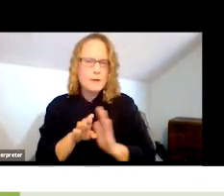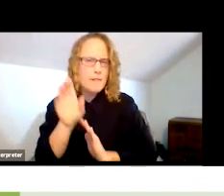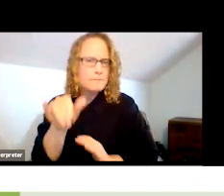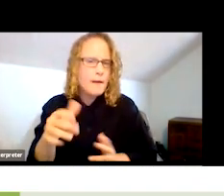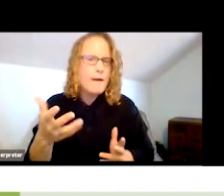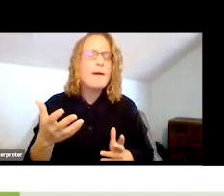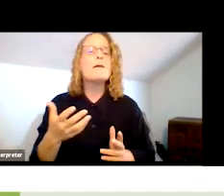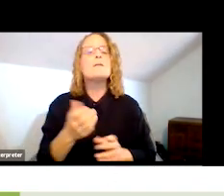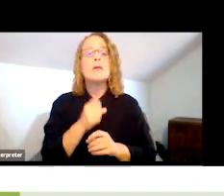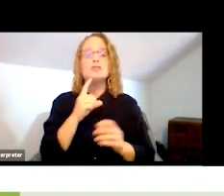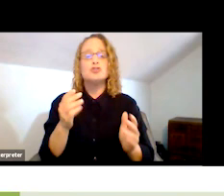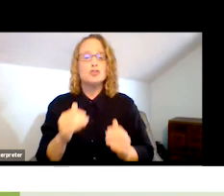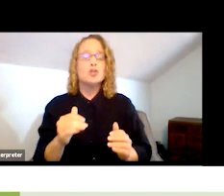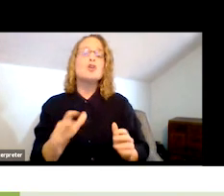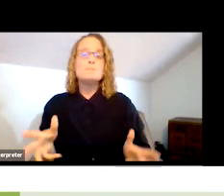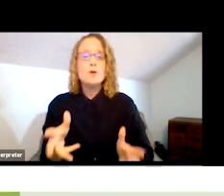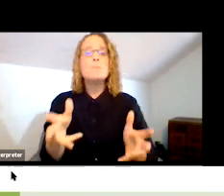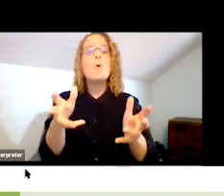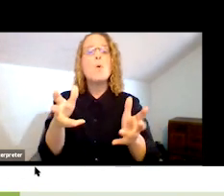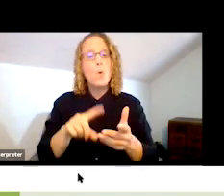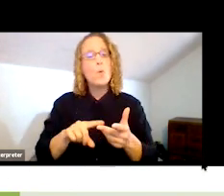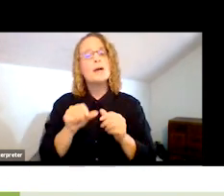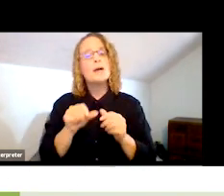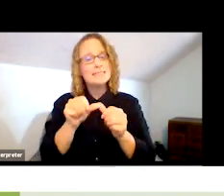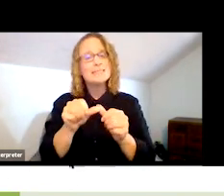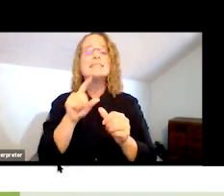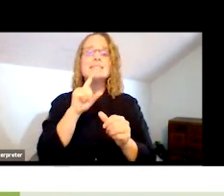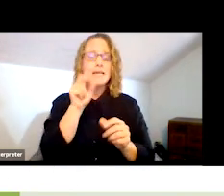What are our reactions exploring those implicit biases?